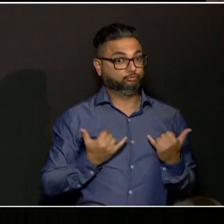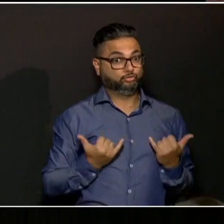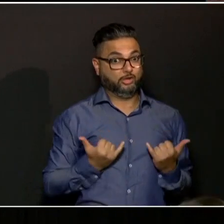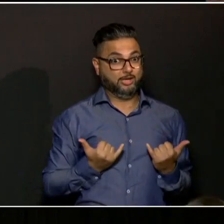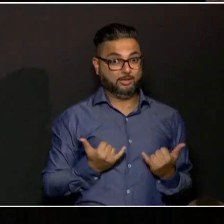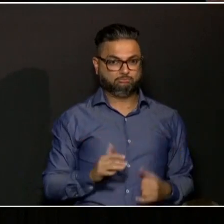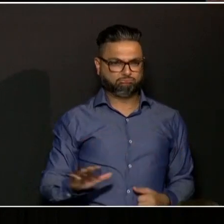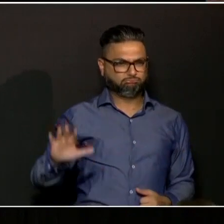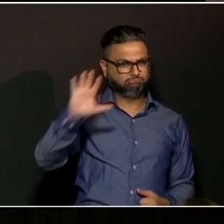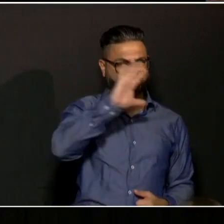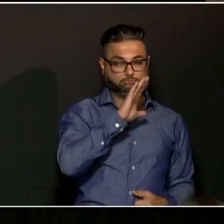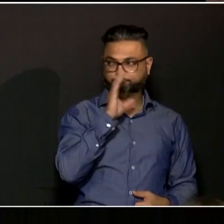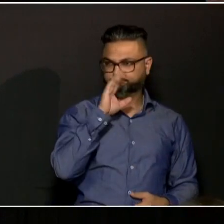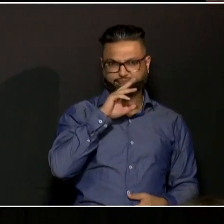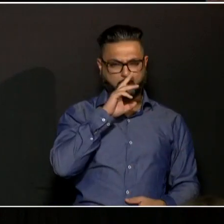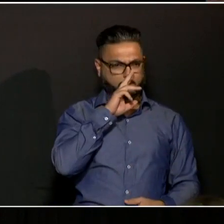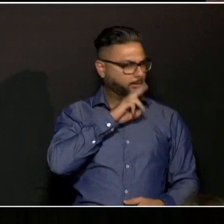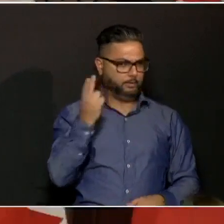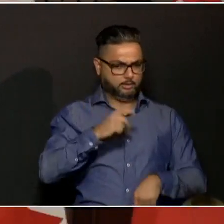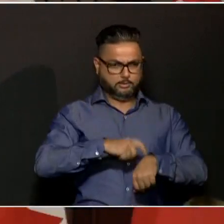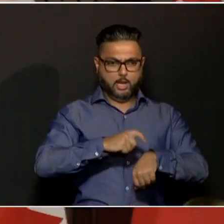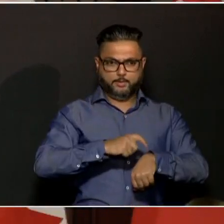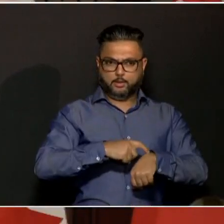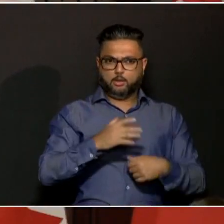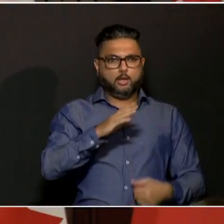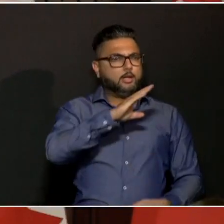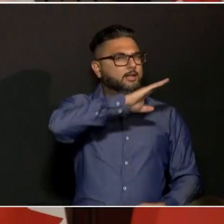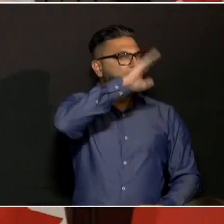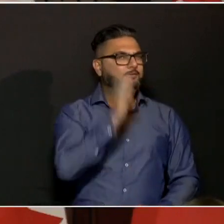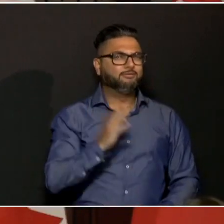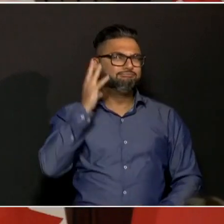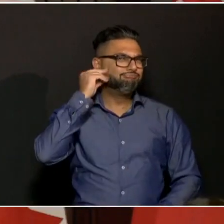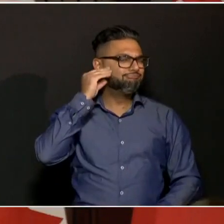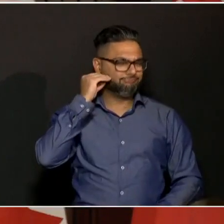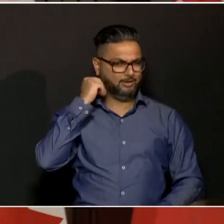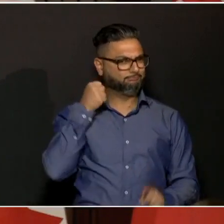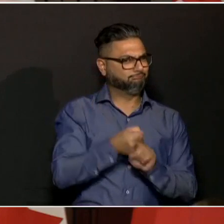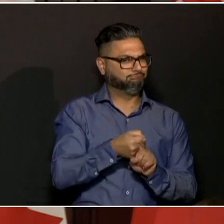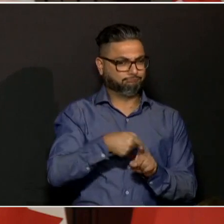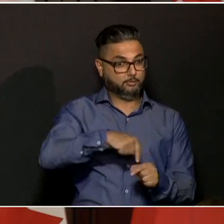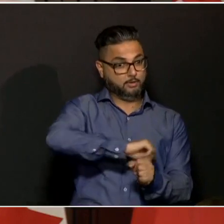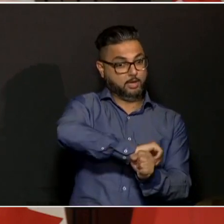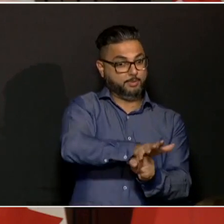we are living in unprecedented times and the Covid-19 outbreak in Ontario